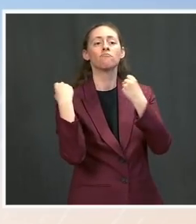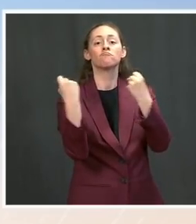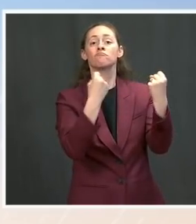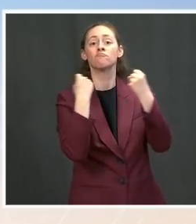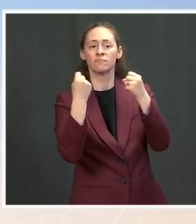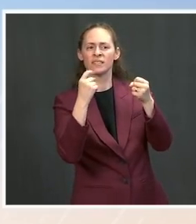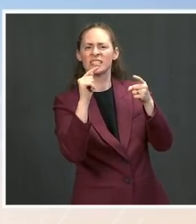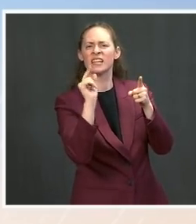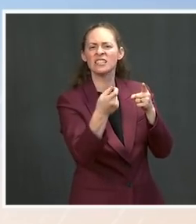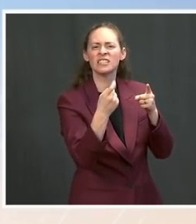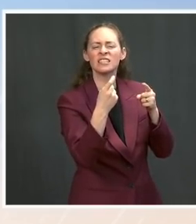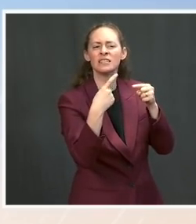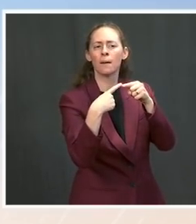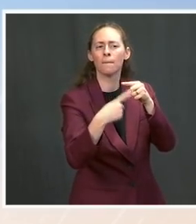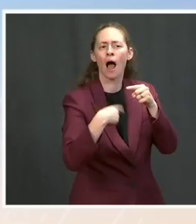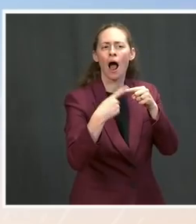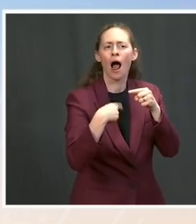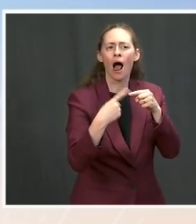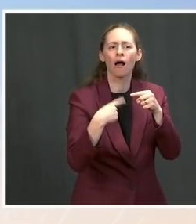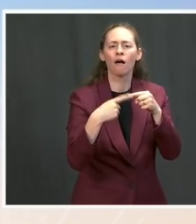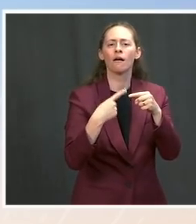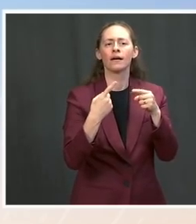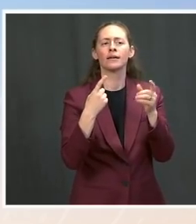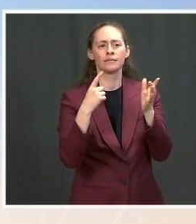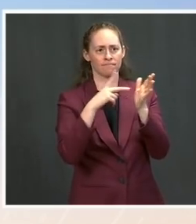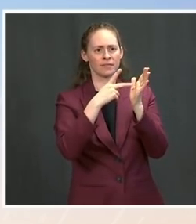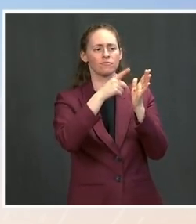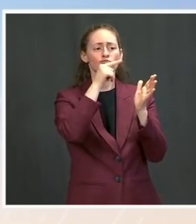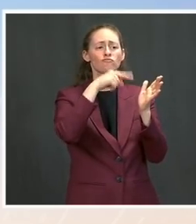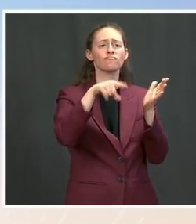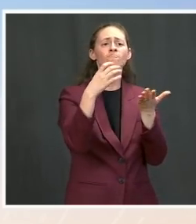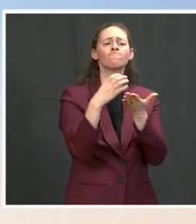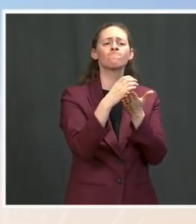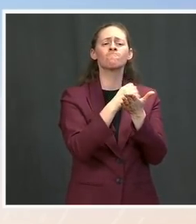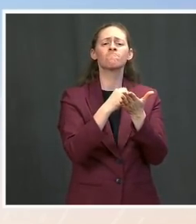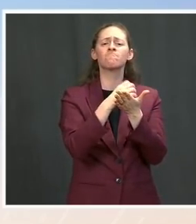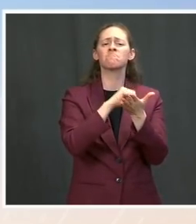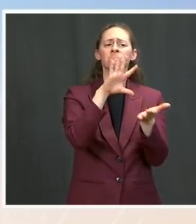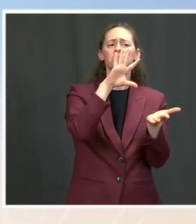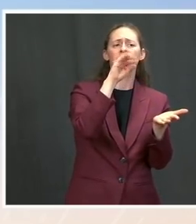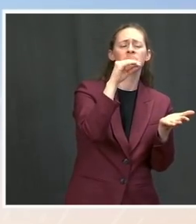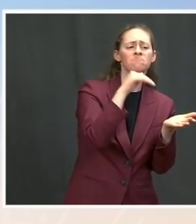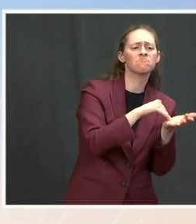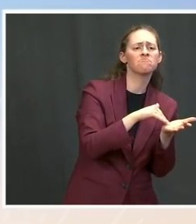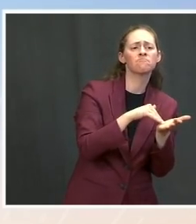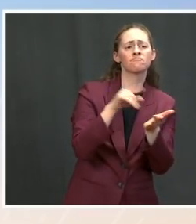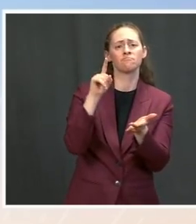That means people making $50,000, $100,000, $150,000 a year are going to have to pay for these proposals.